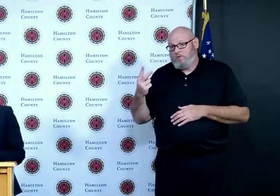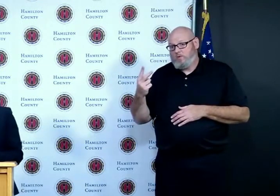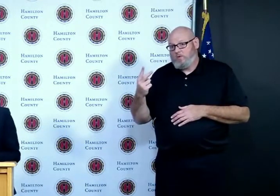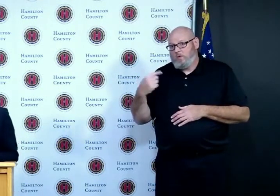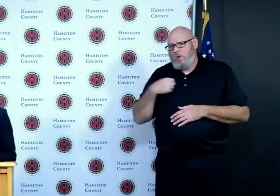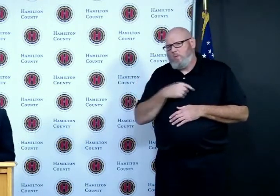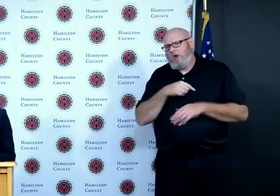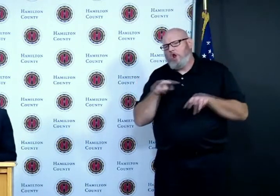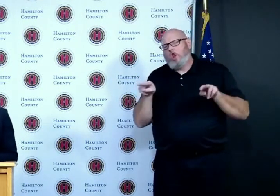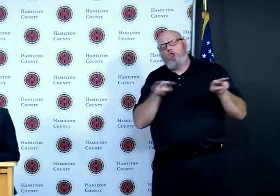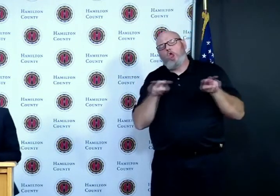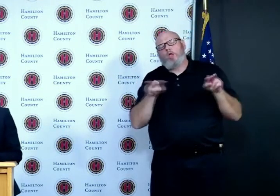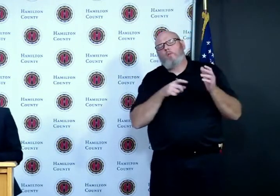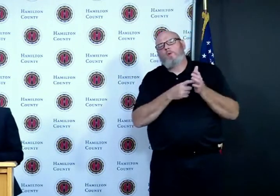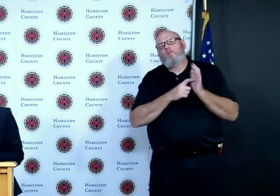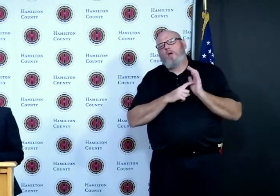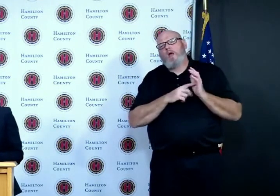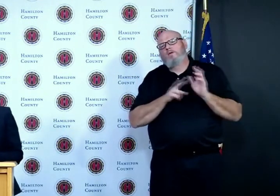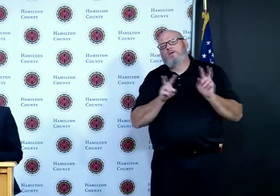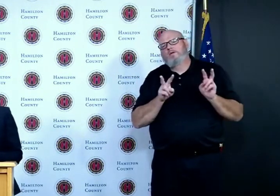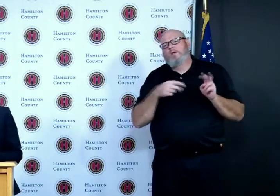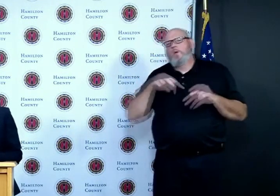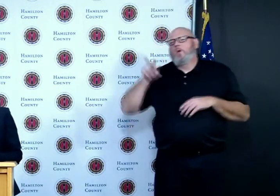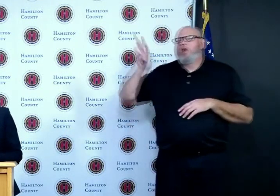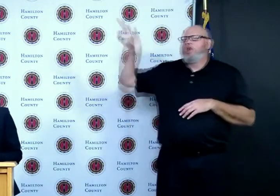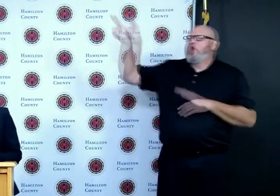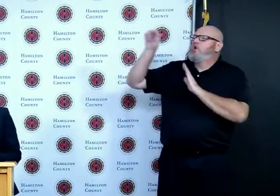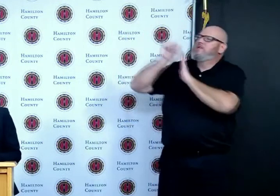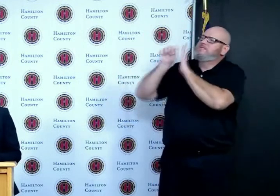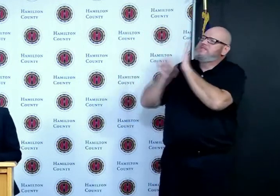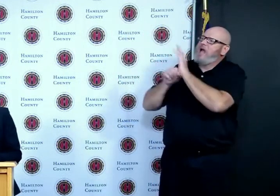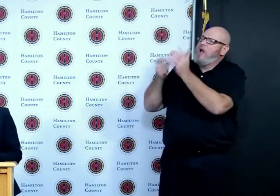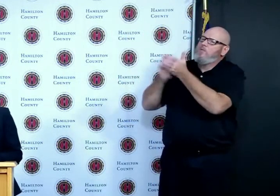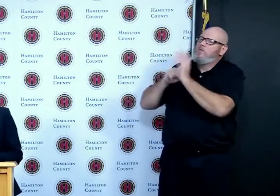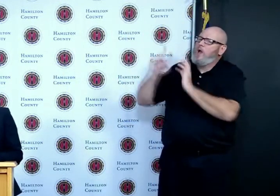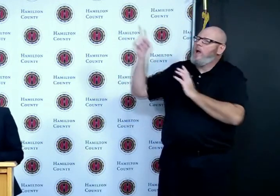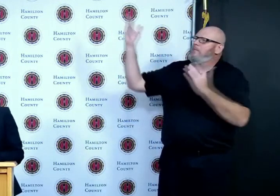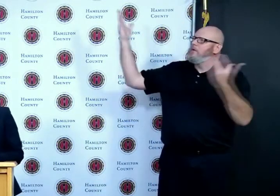there are ways to improve the process as well as streamline things and of course want to